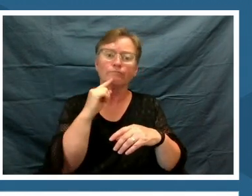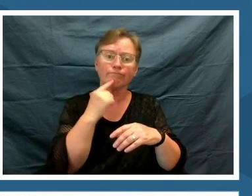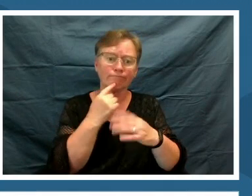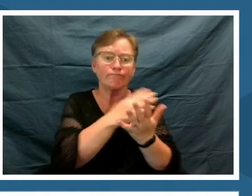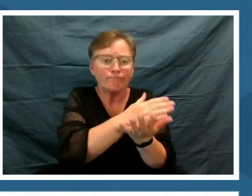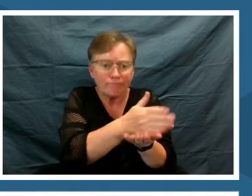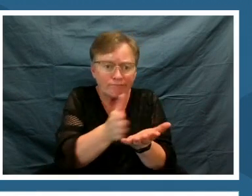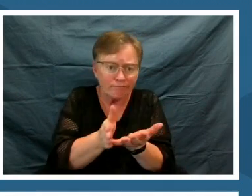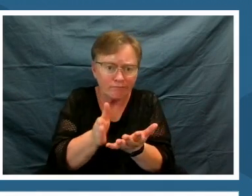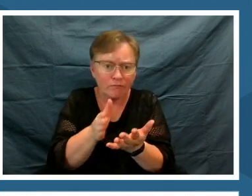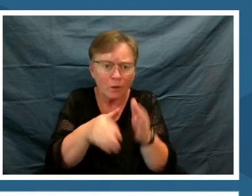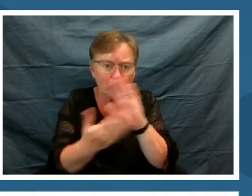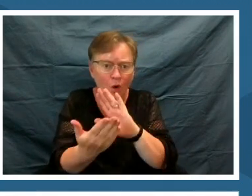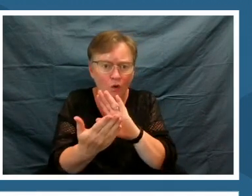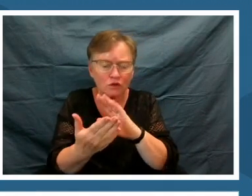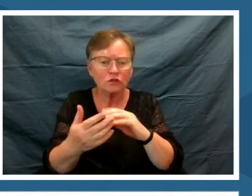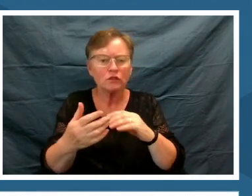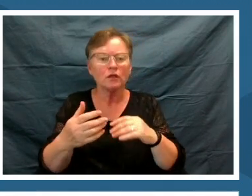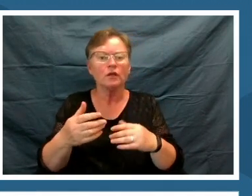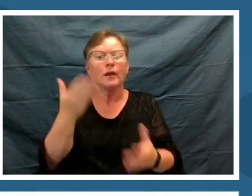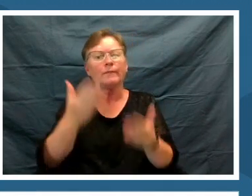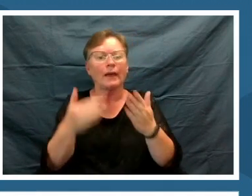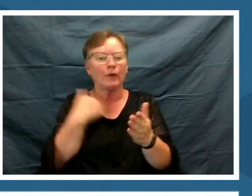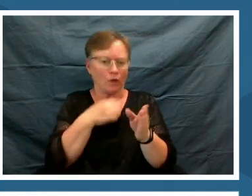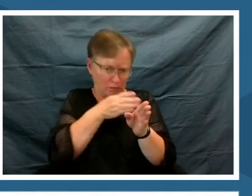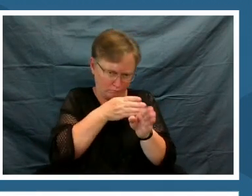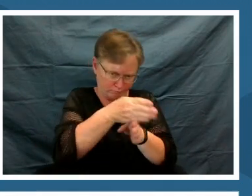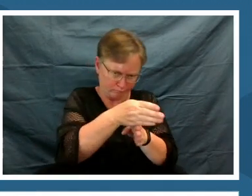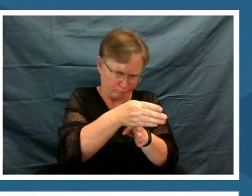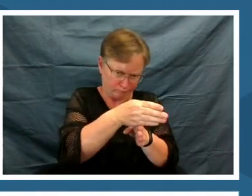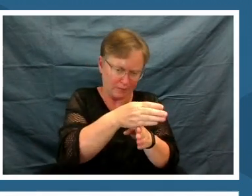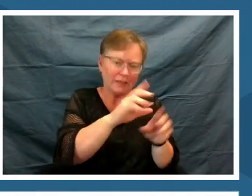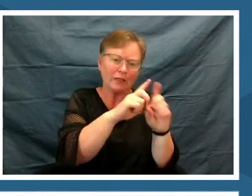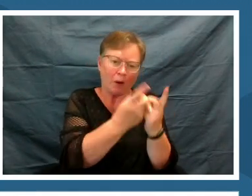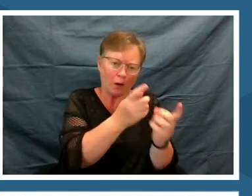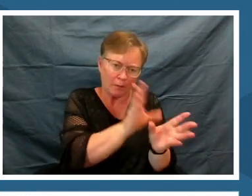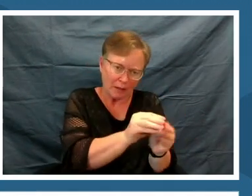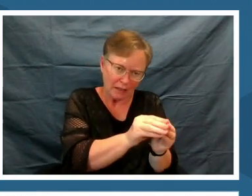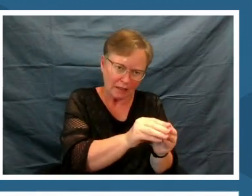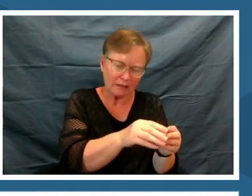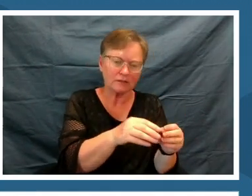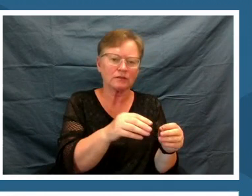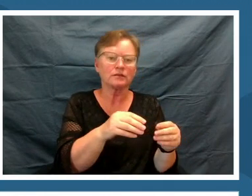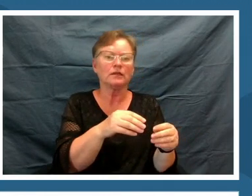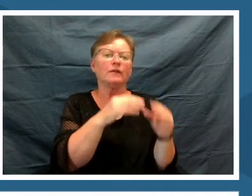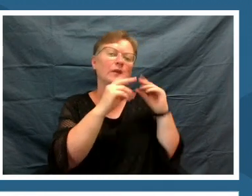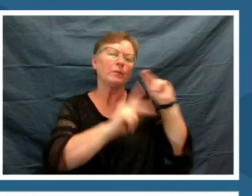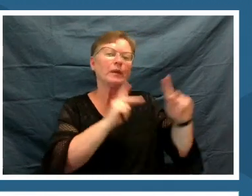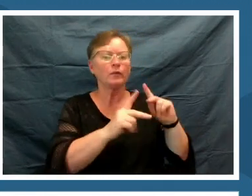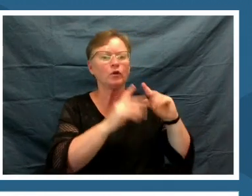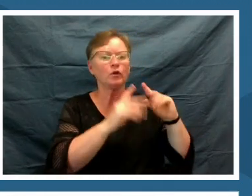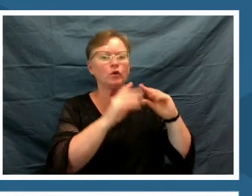know our discipline our department meetings our people that teach math or